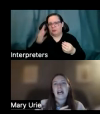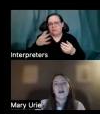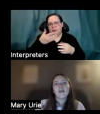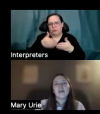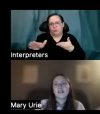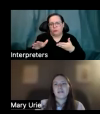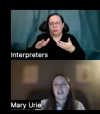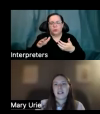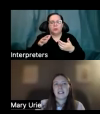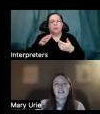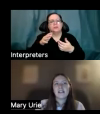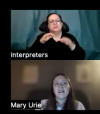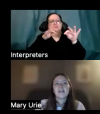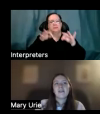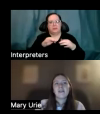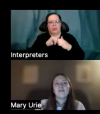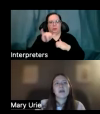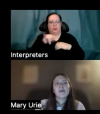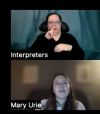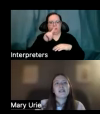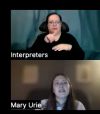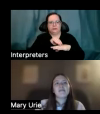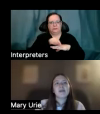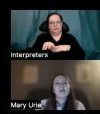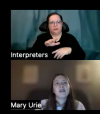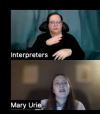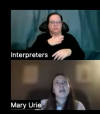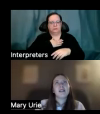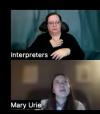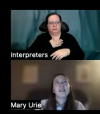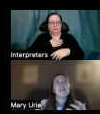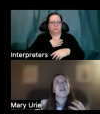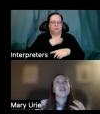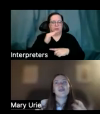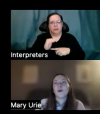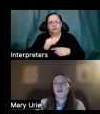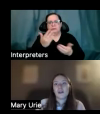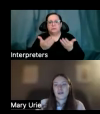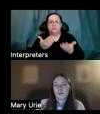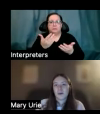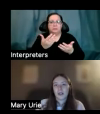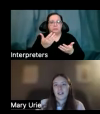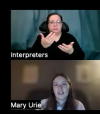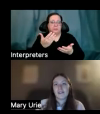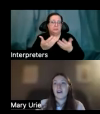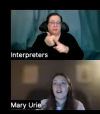how this is affecting her. Maybe it's maybe it's making it so that she doesn't want to go to school and she's having a hard